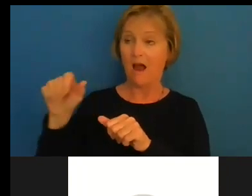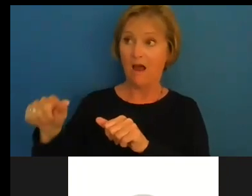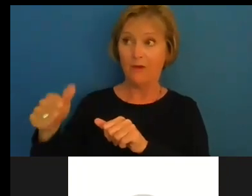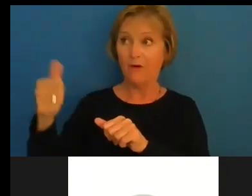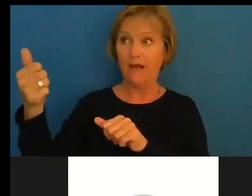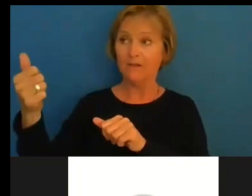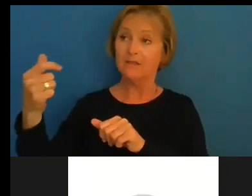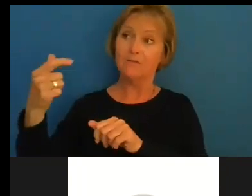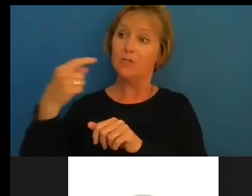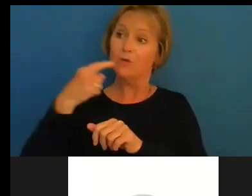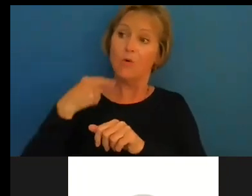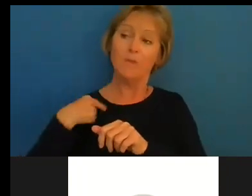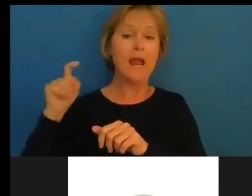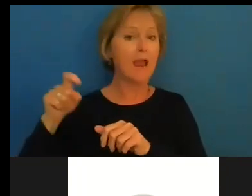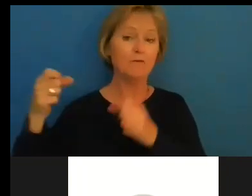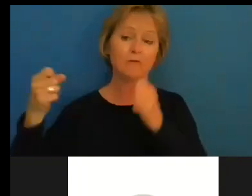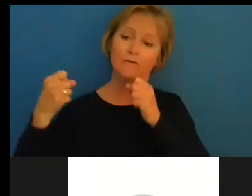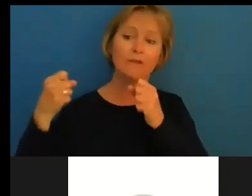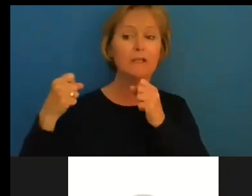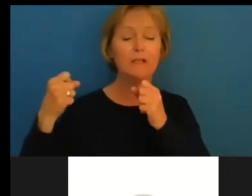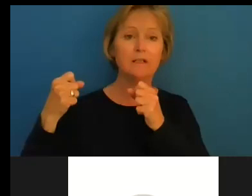by the fitness or weight-loss industry, yada, yada.